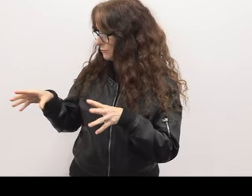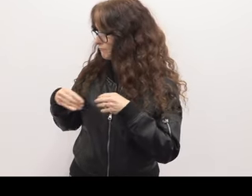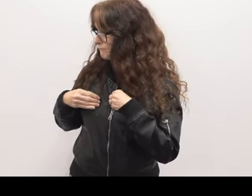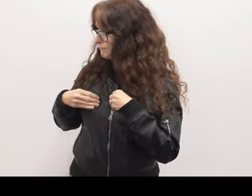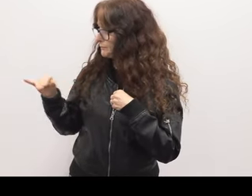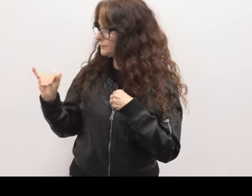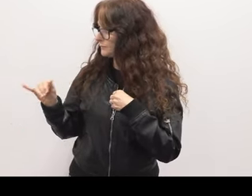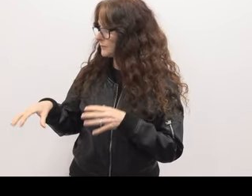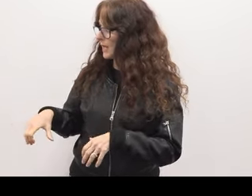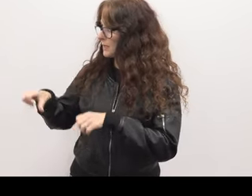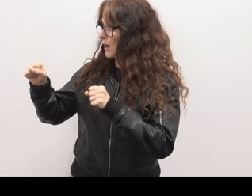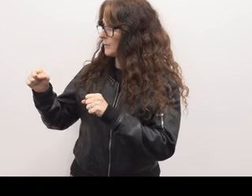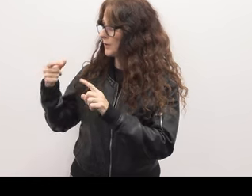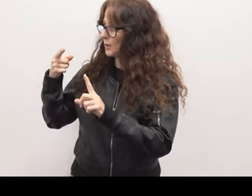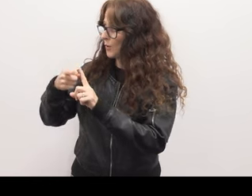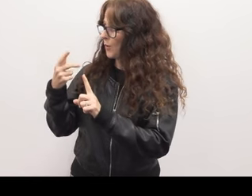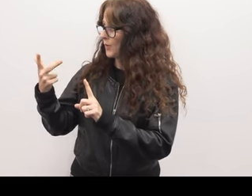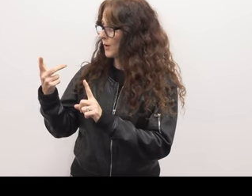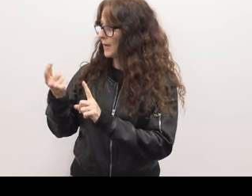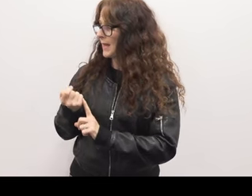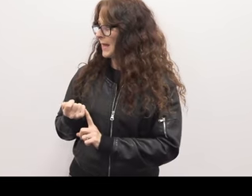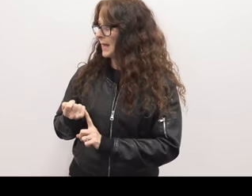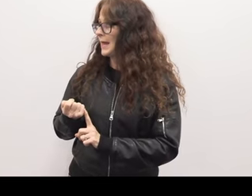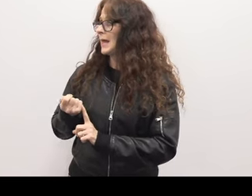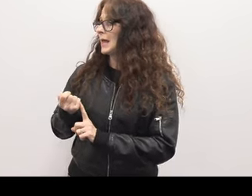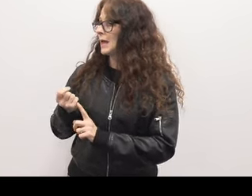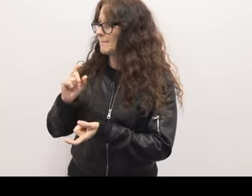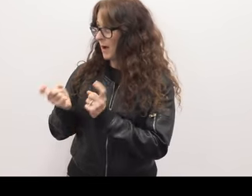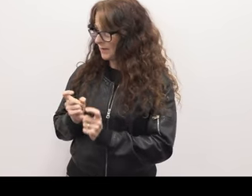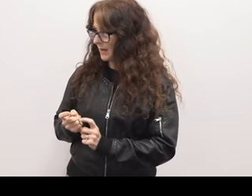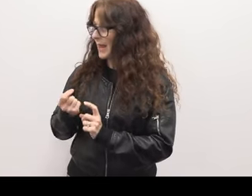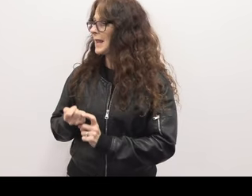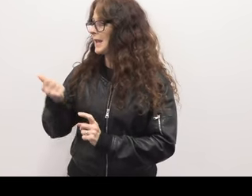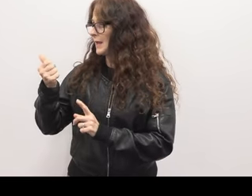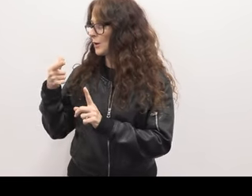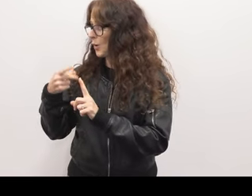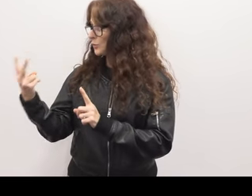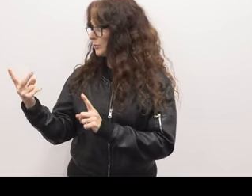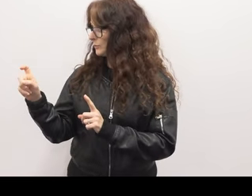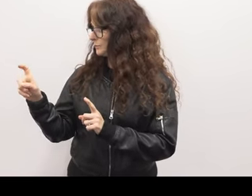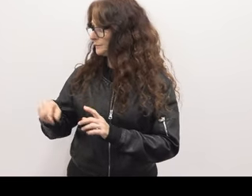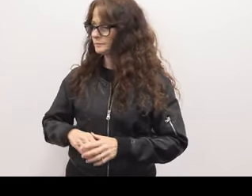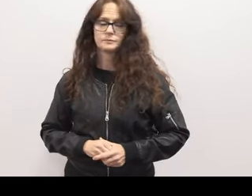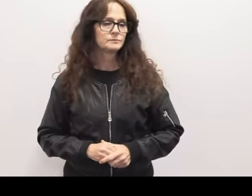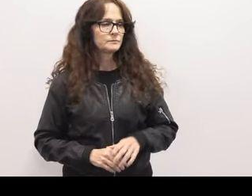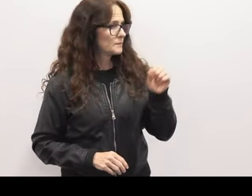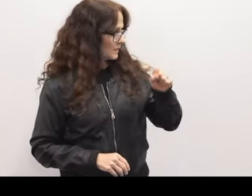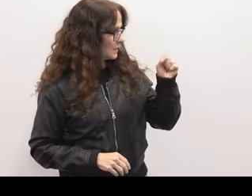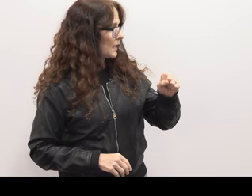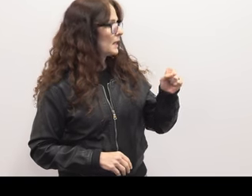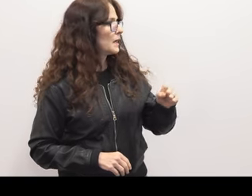Adopting goal three and with a modification and eliminating goal two? [Maria Lopez] Yes.